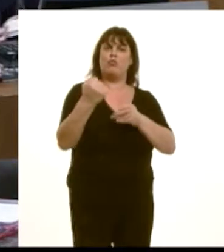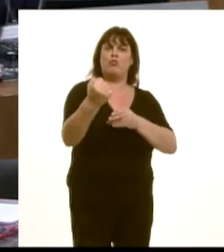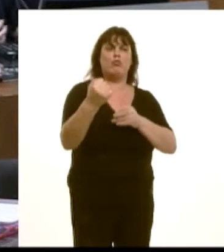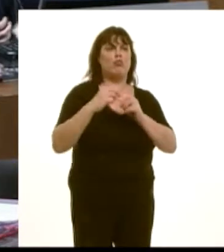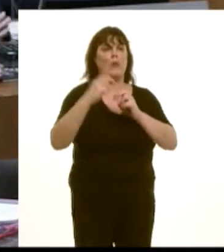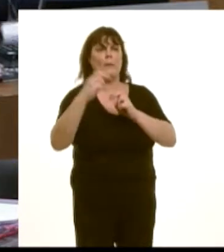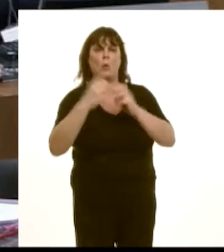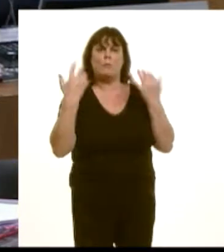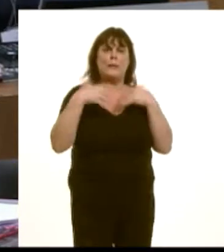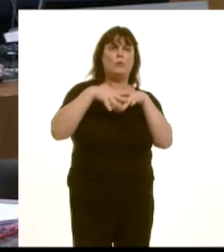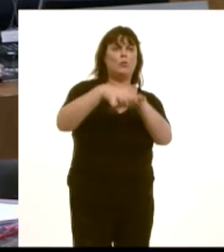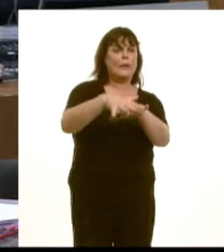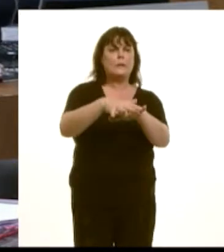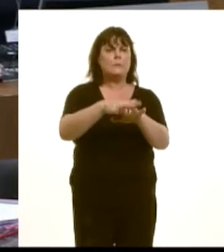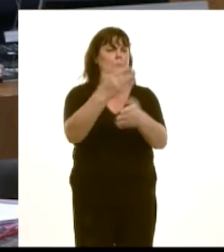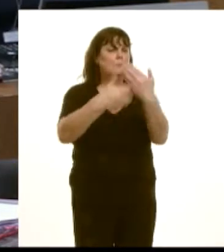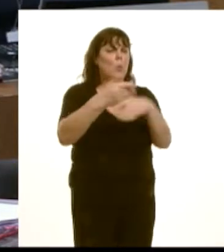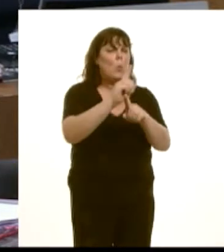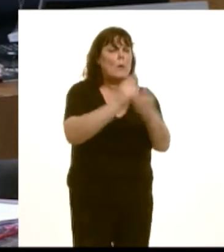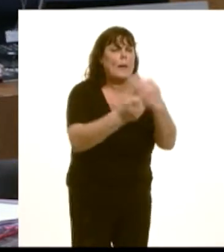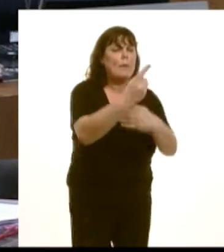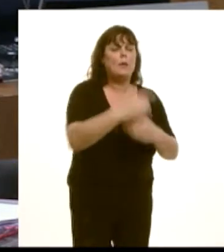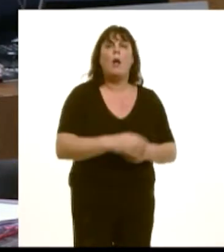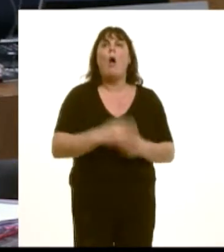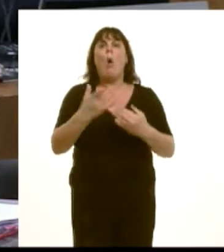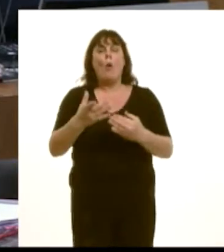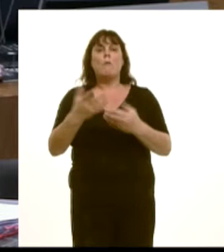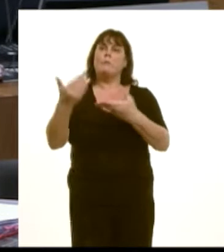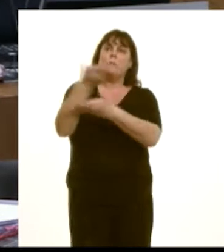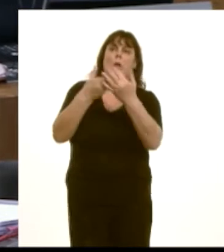the city region board, a number of different delivery options for the next stages. The